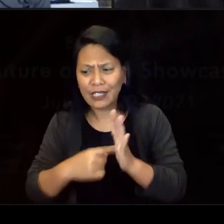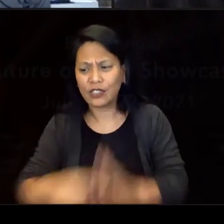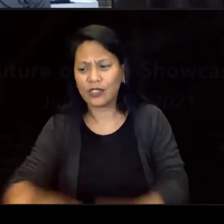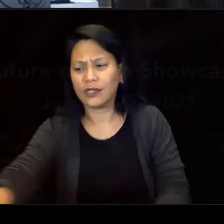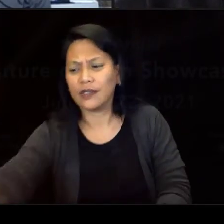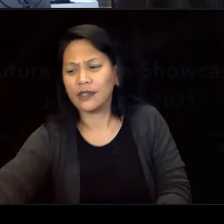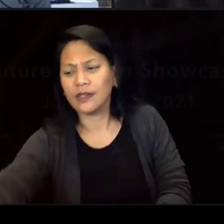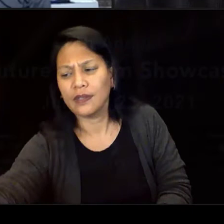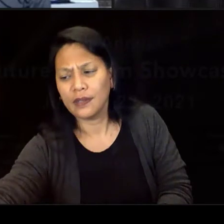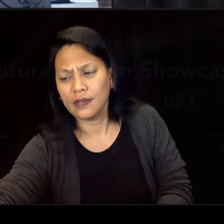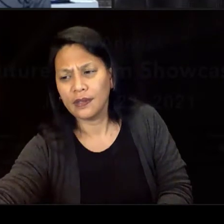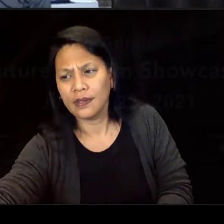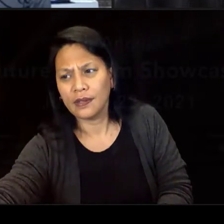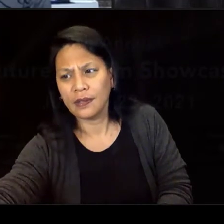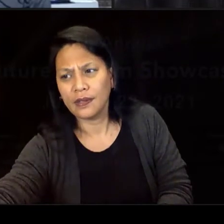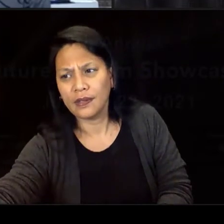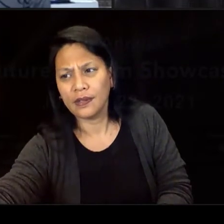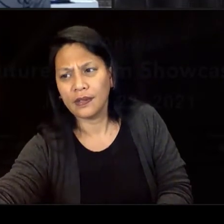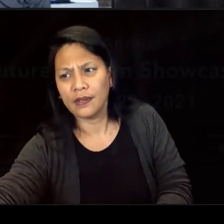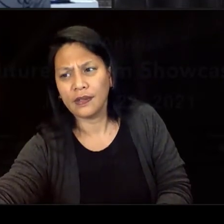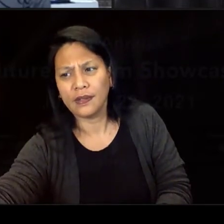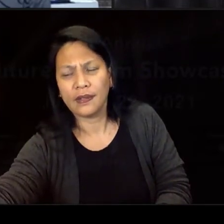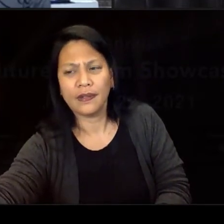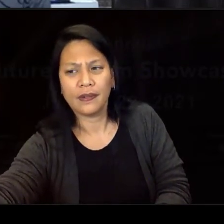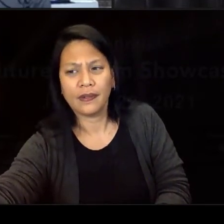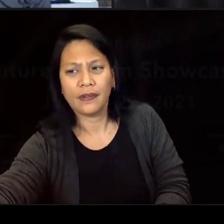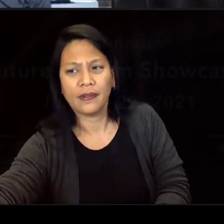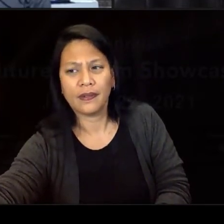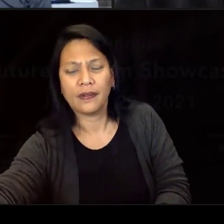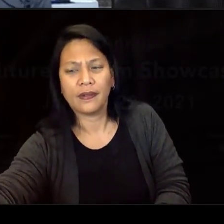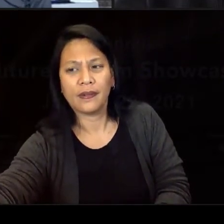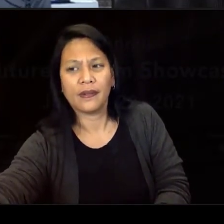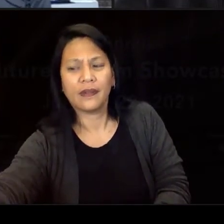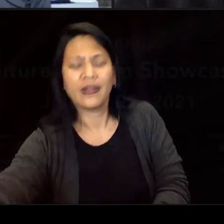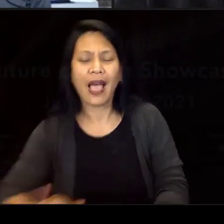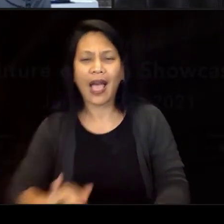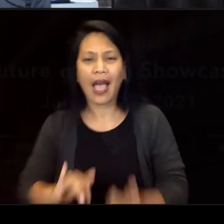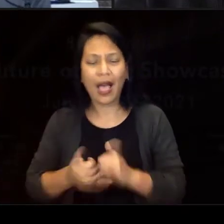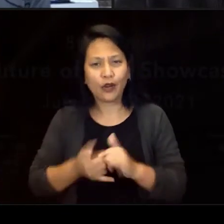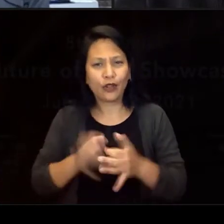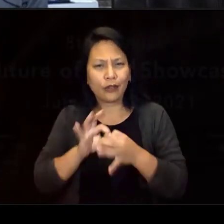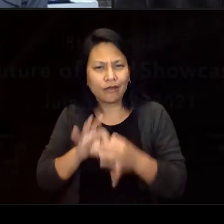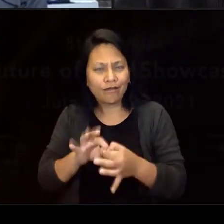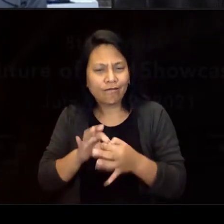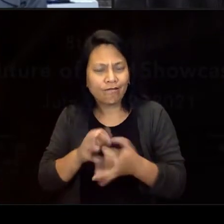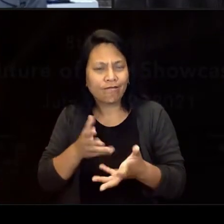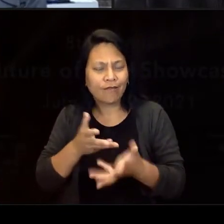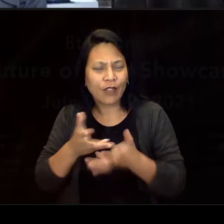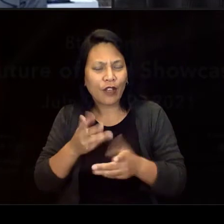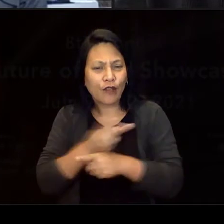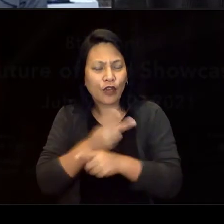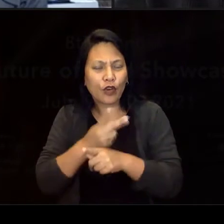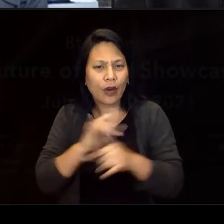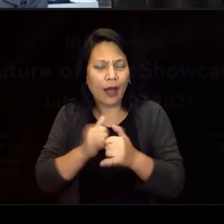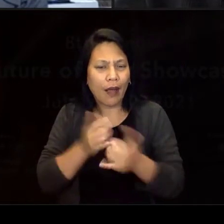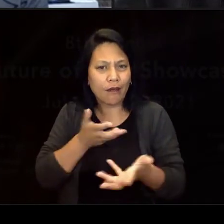How do you navigate relationships with agents perhaps that you may have that are not versed on who you are or the nuances of your